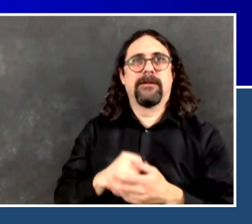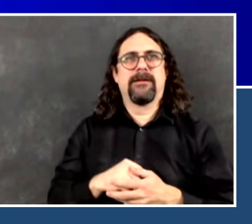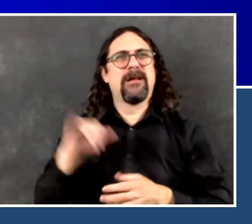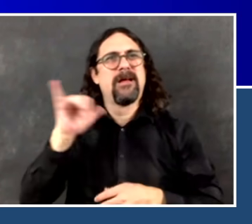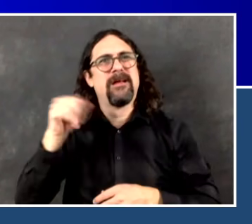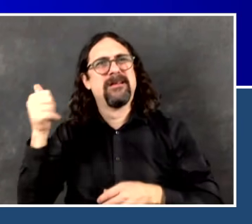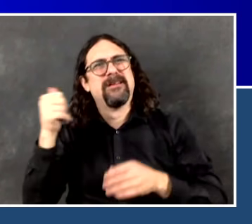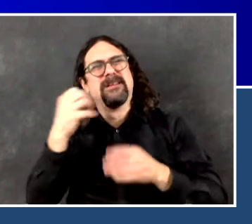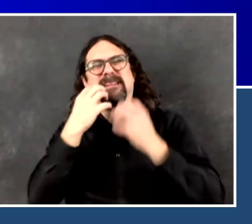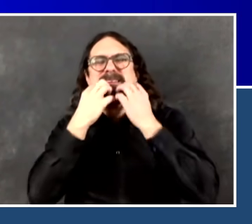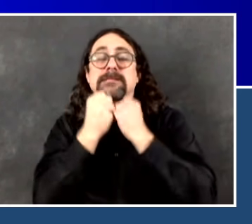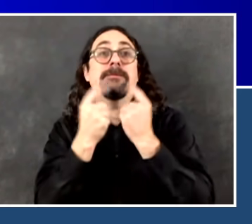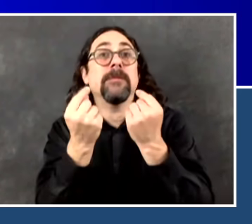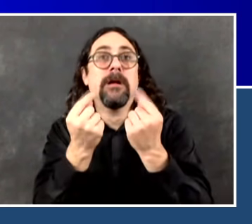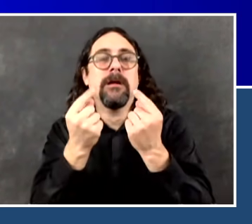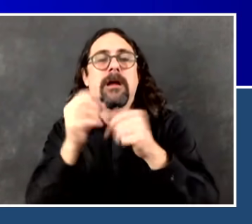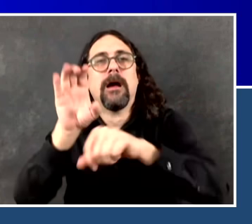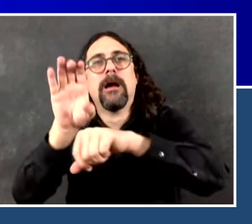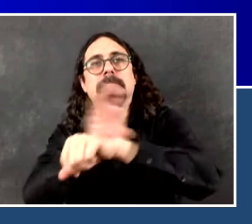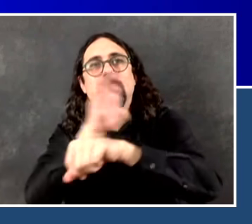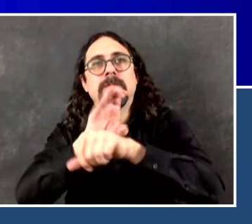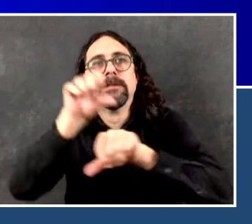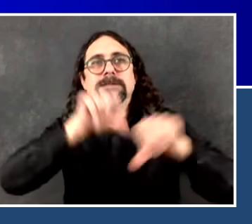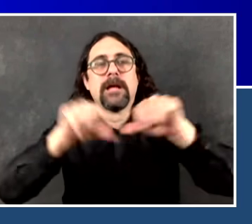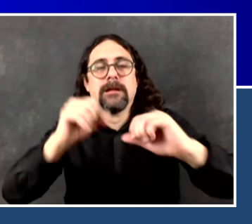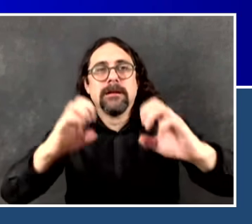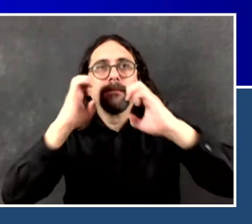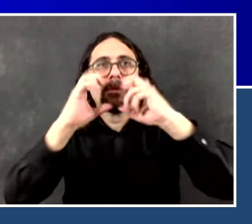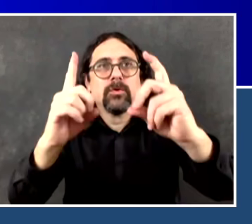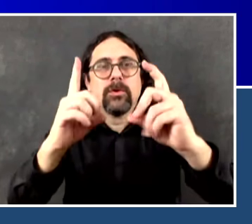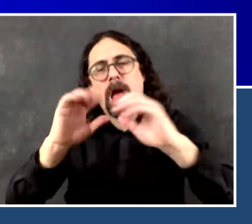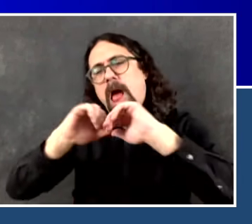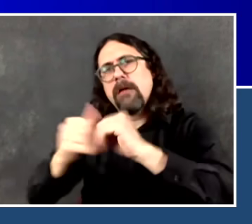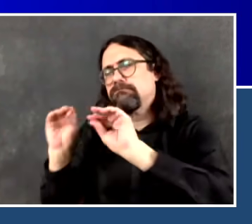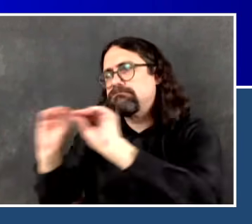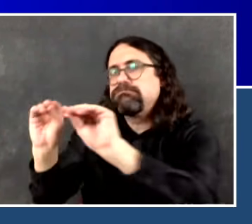IS MAKING SURE HIS KIDS GET COMPUTER SCIENCE EDUCATION . I'VE WORKED CLOSELY WITH